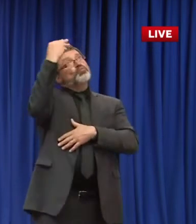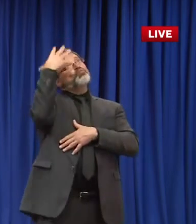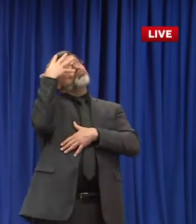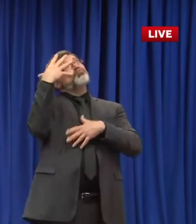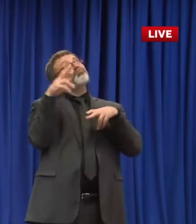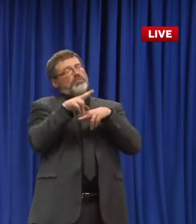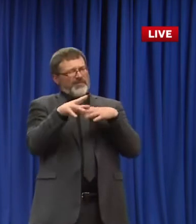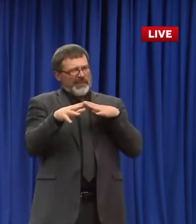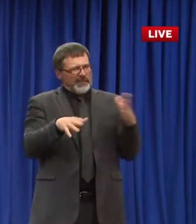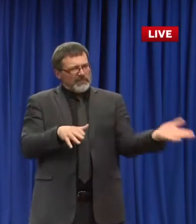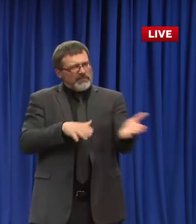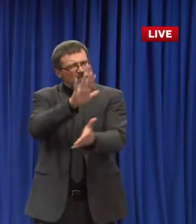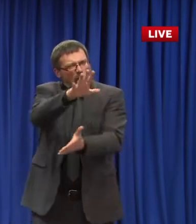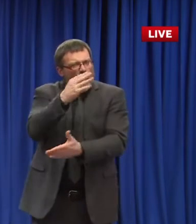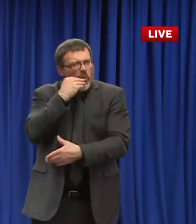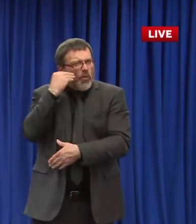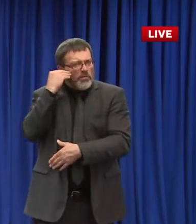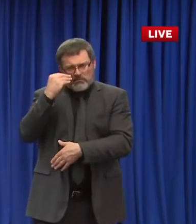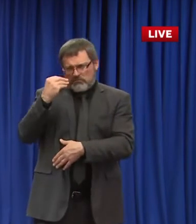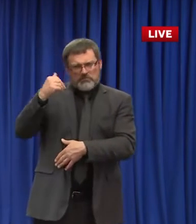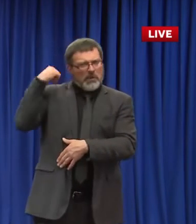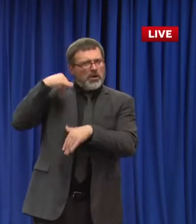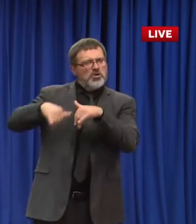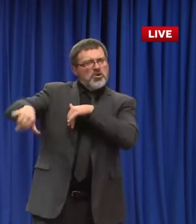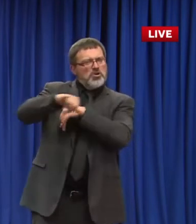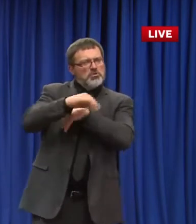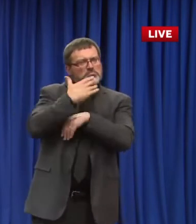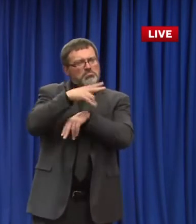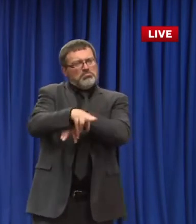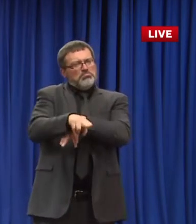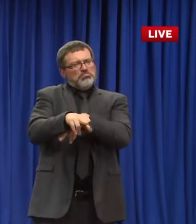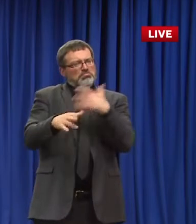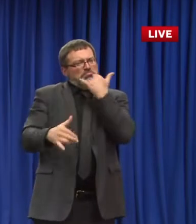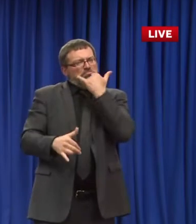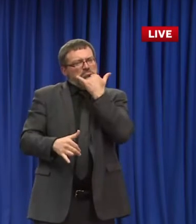YOU CAN DO THAT AT YOUR HOME OR IN YOUR BACKYARD OR WHATEVER. SO THERE ARE OTHER OPPORTUNITIES THERE.